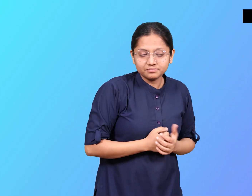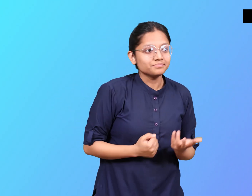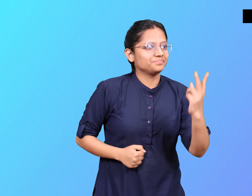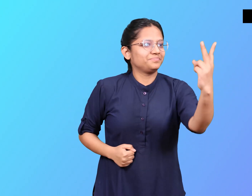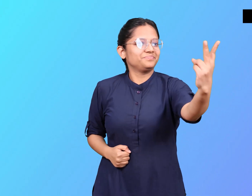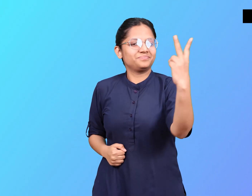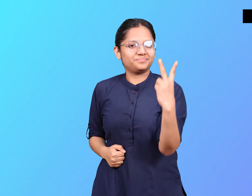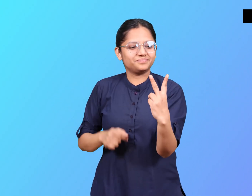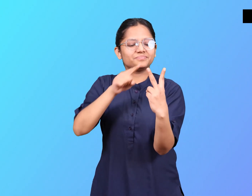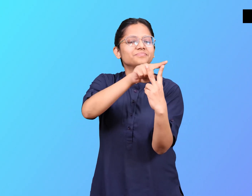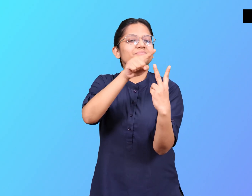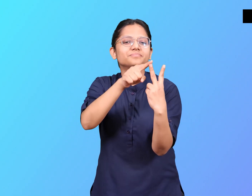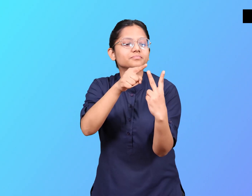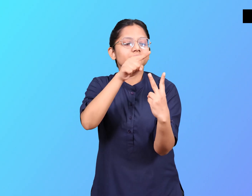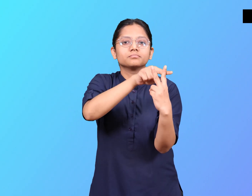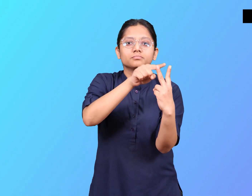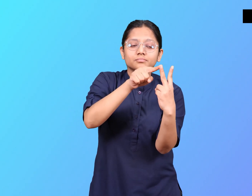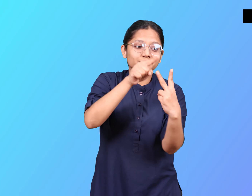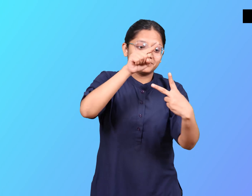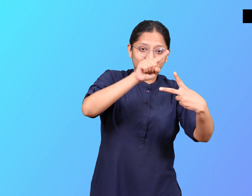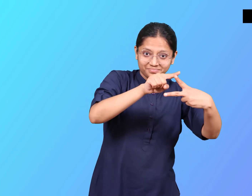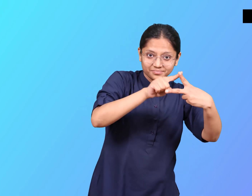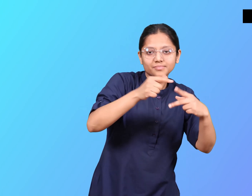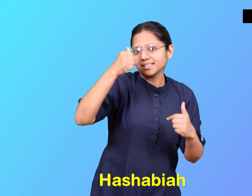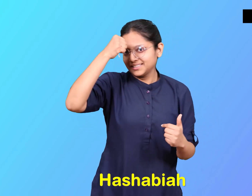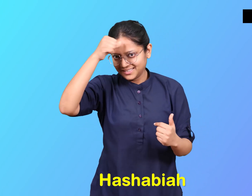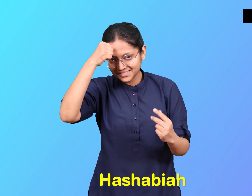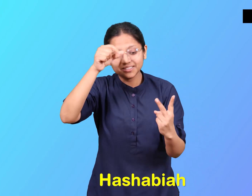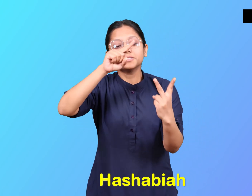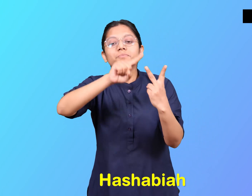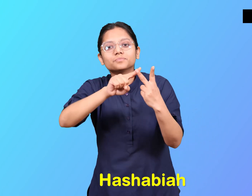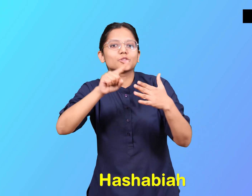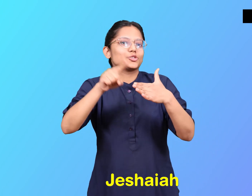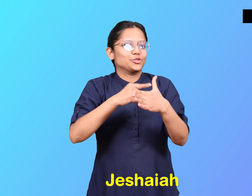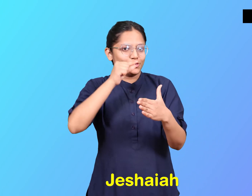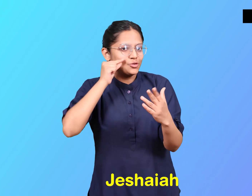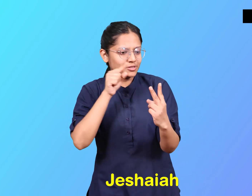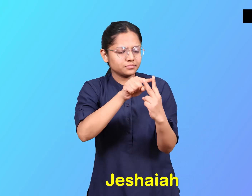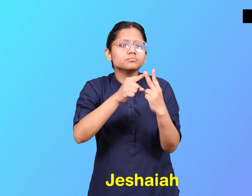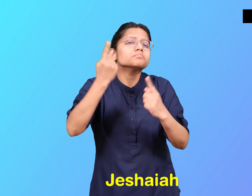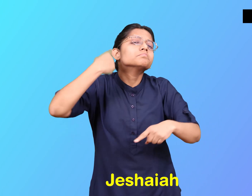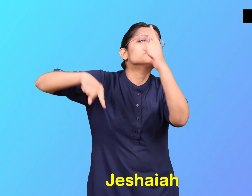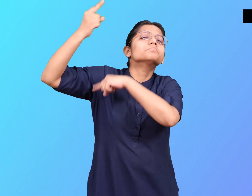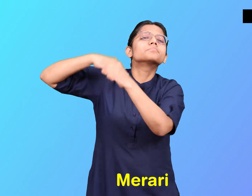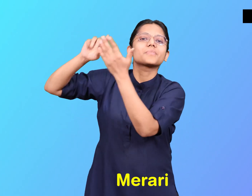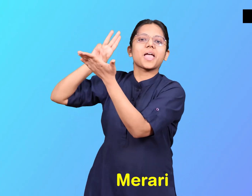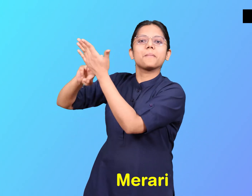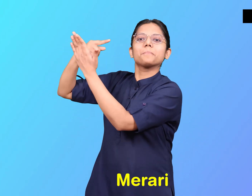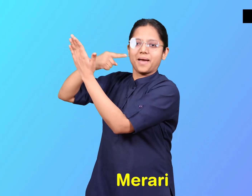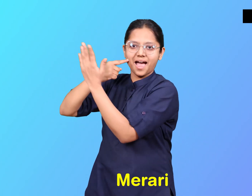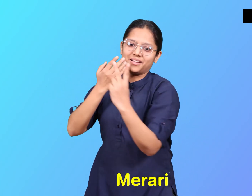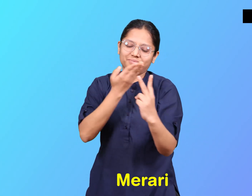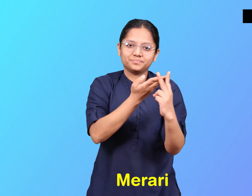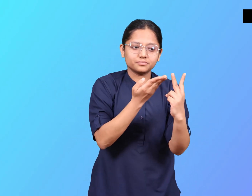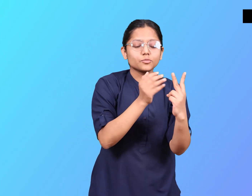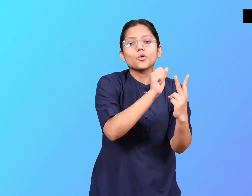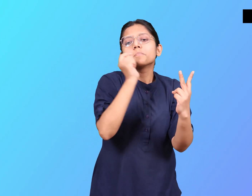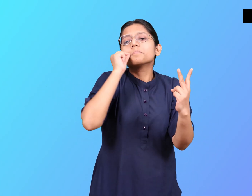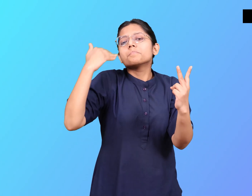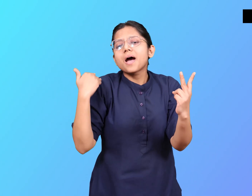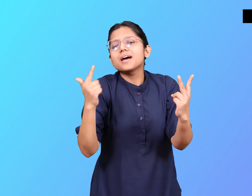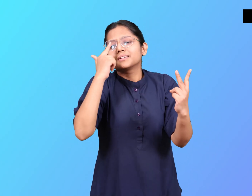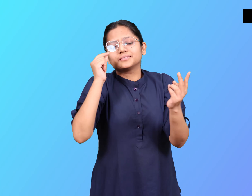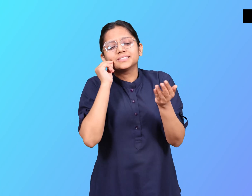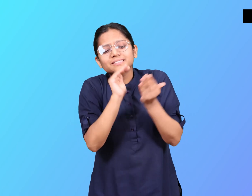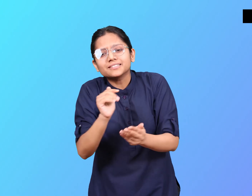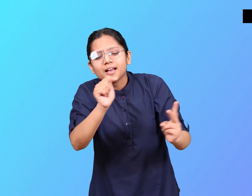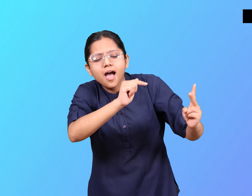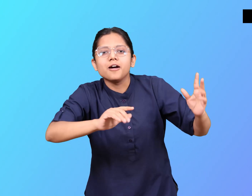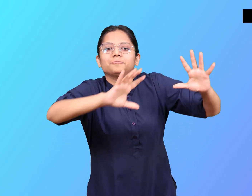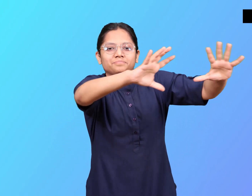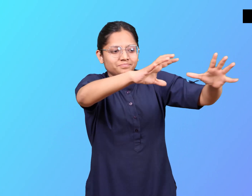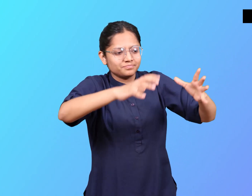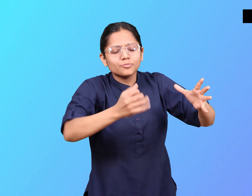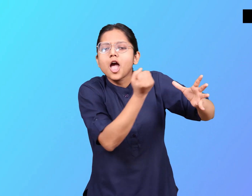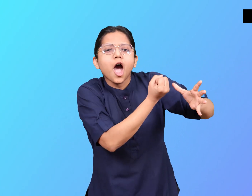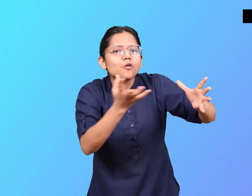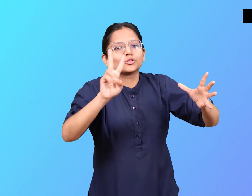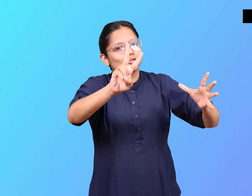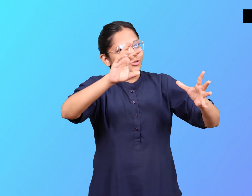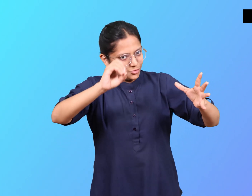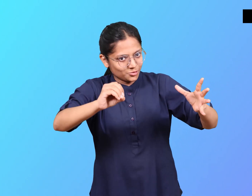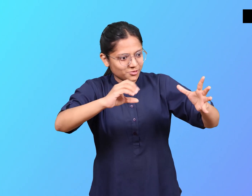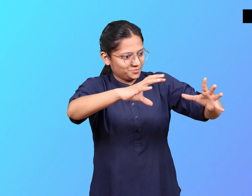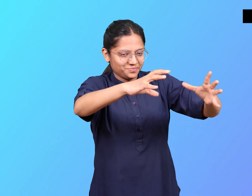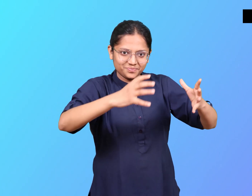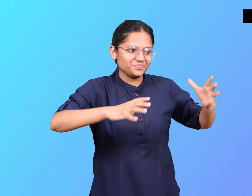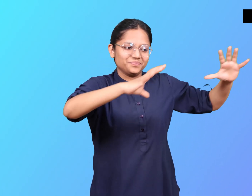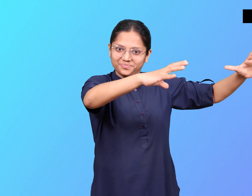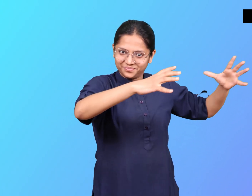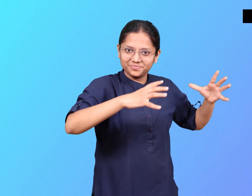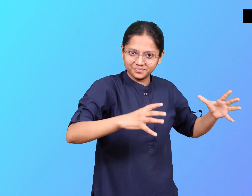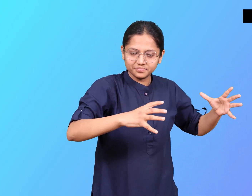They also sent Hashabiah and Jeshaiah from the descendants of Merari, along with their brothers and nephews. In all, there were 20 men.